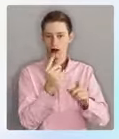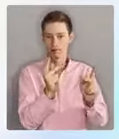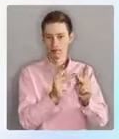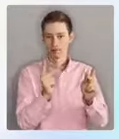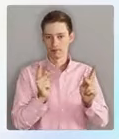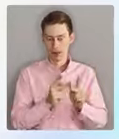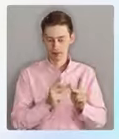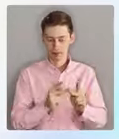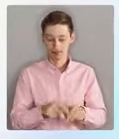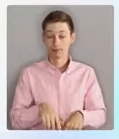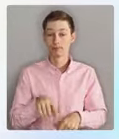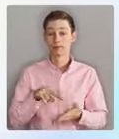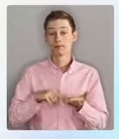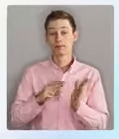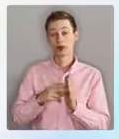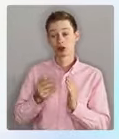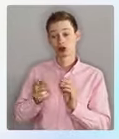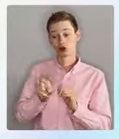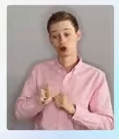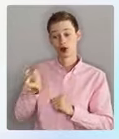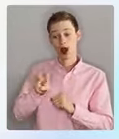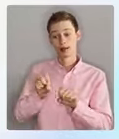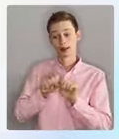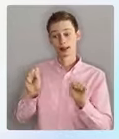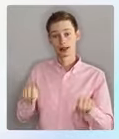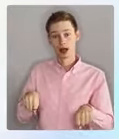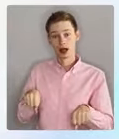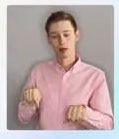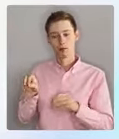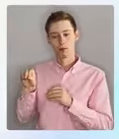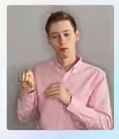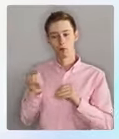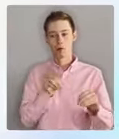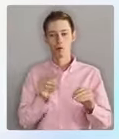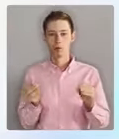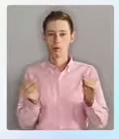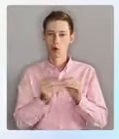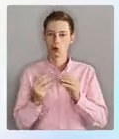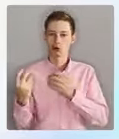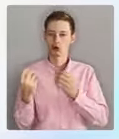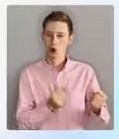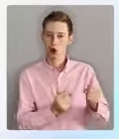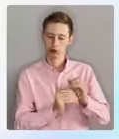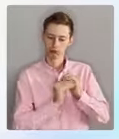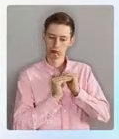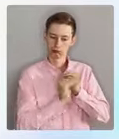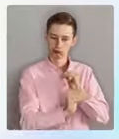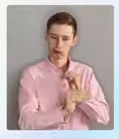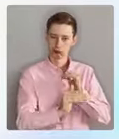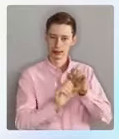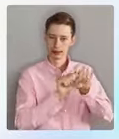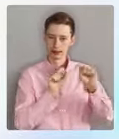We've migrated the travel system to a more stable infrastructure, with plans to improve the Presence service later this year.